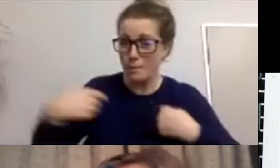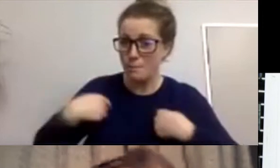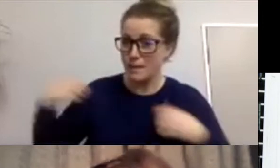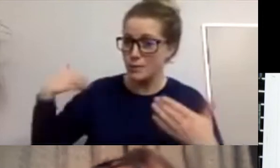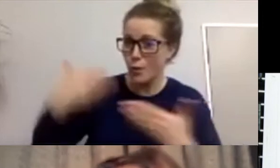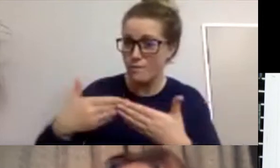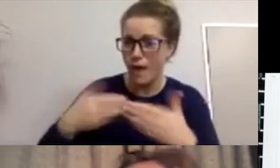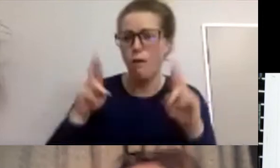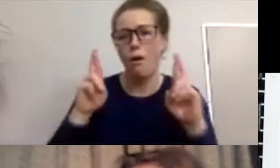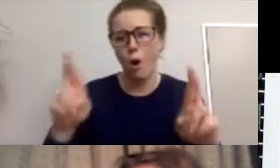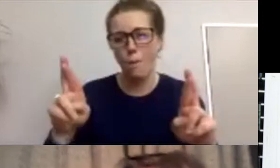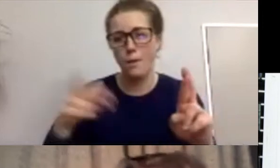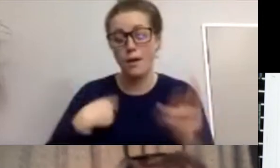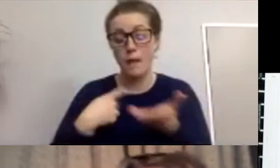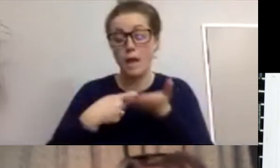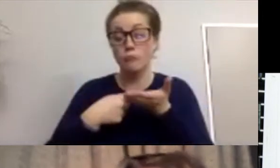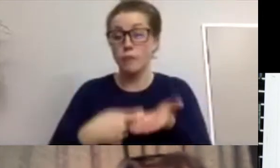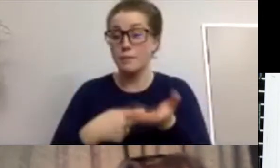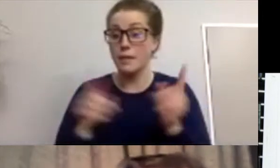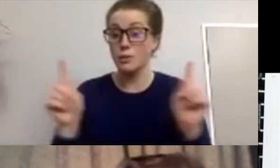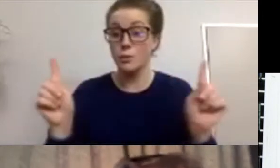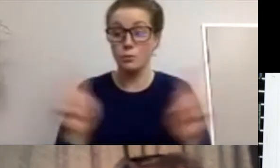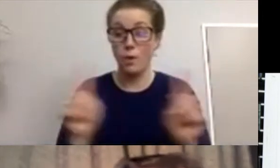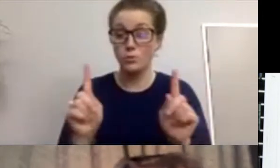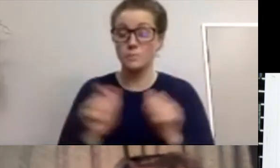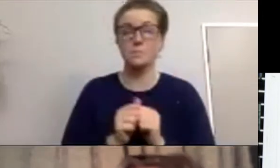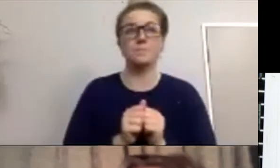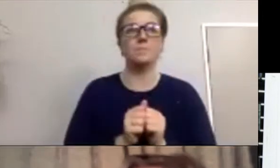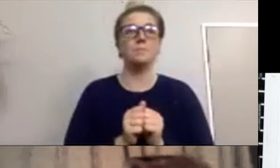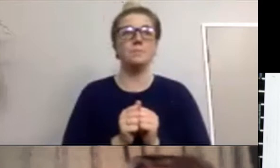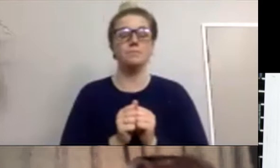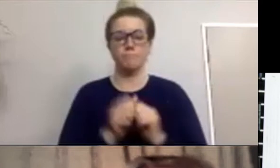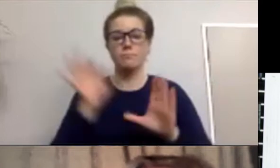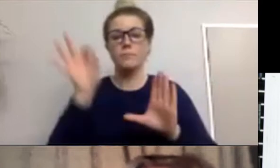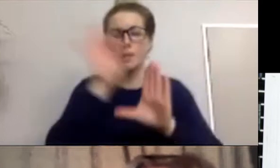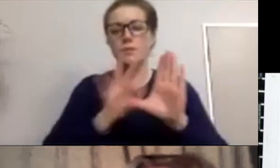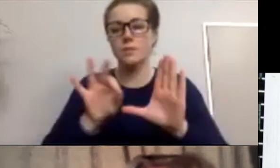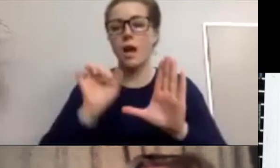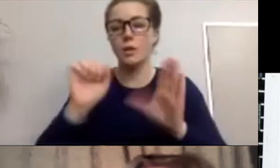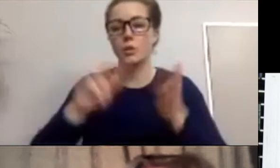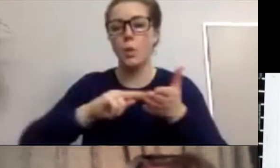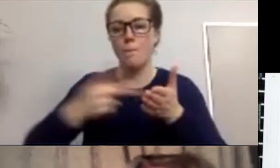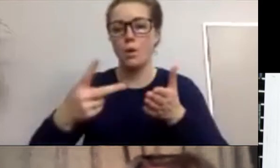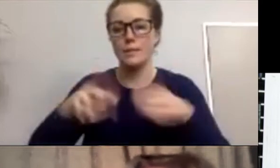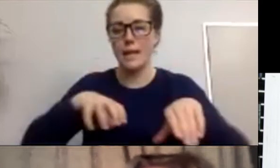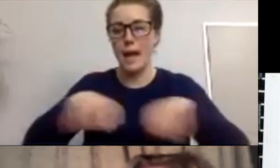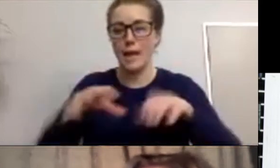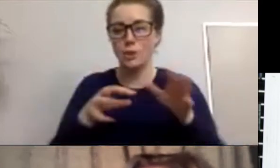So my recommendation: design your policy, your action plan and accessibility strategy